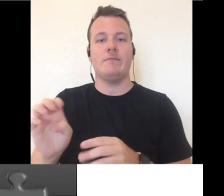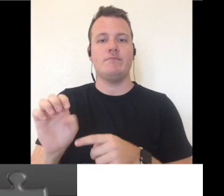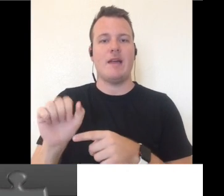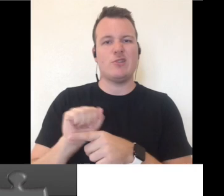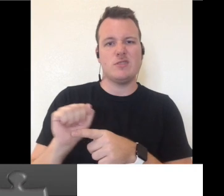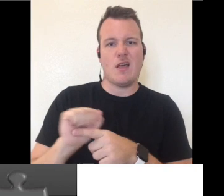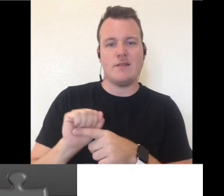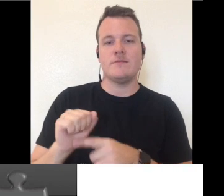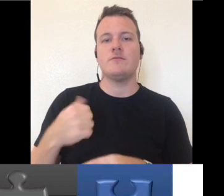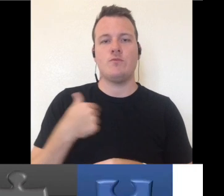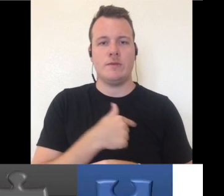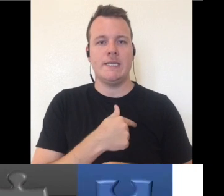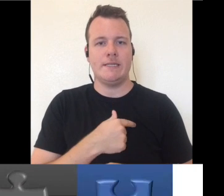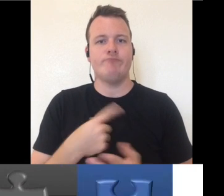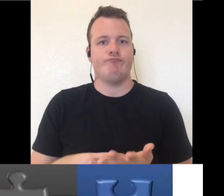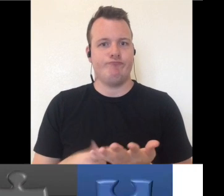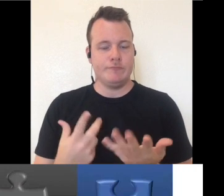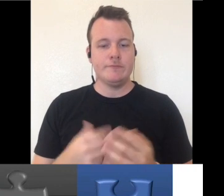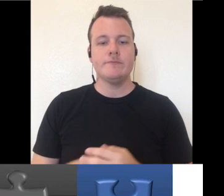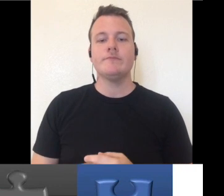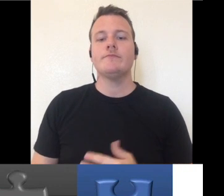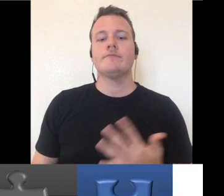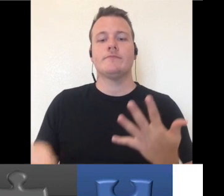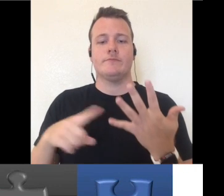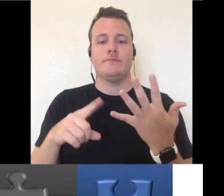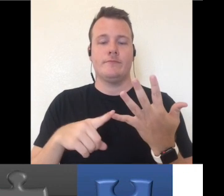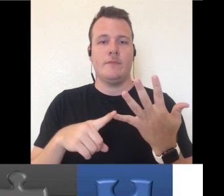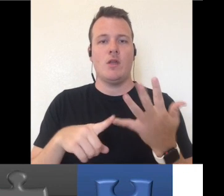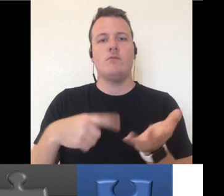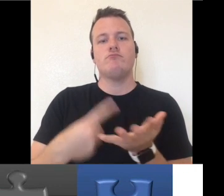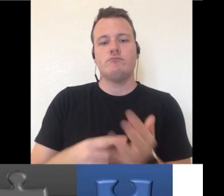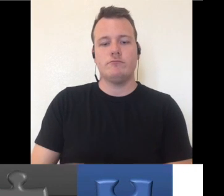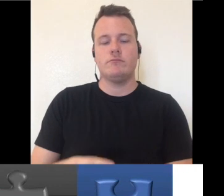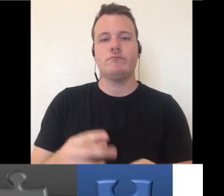discussed, and then- and then look at some of the main mistakes in business plans